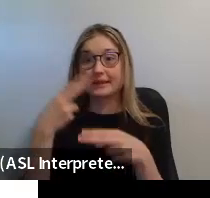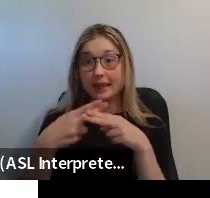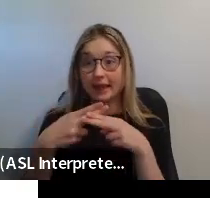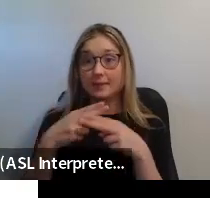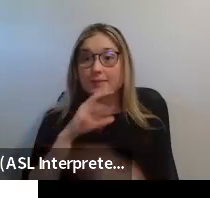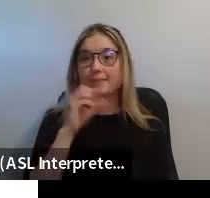So first, we'd like to know the name, age, and address.